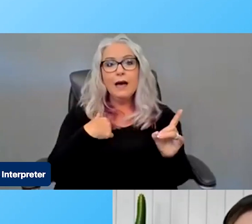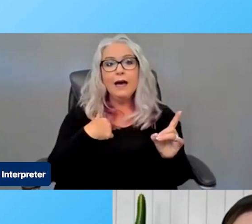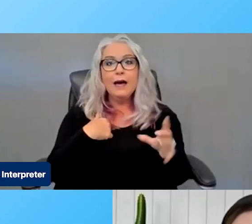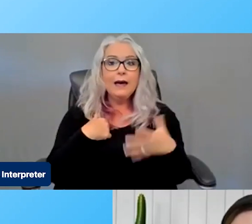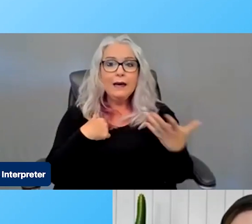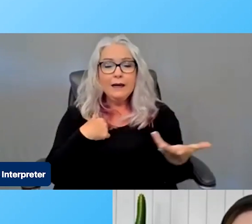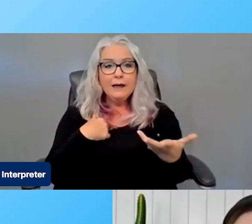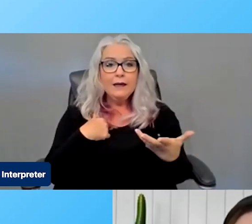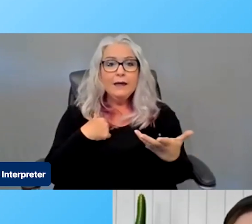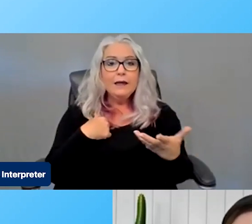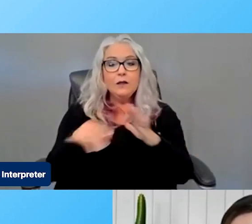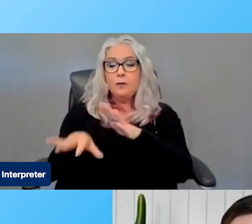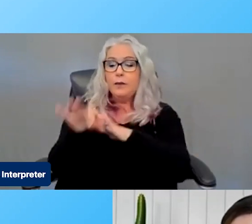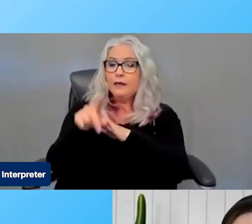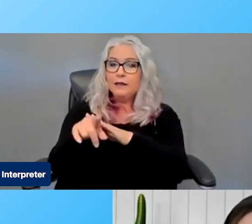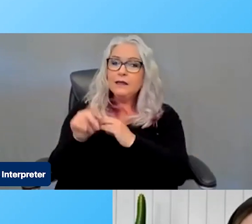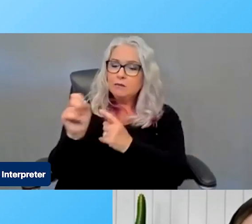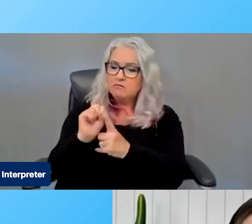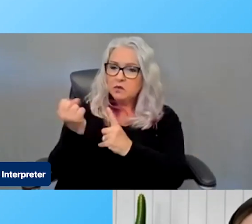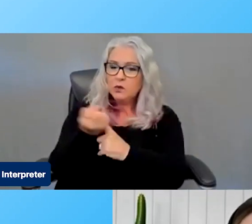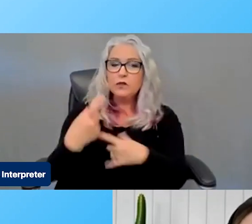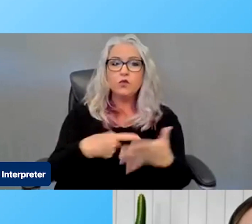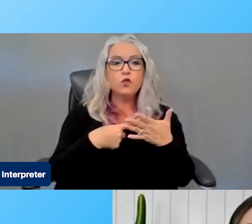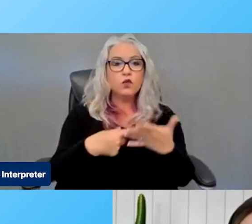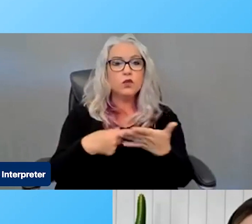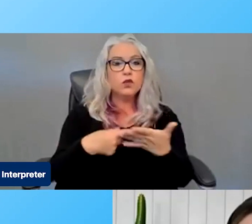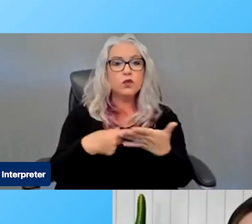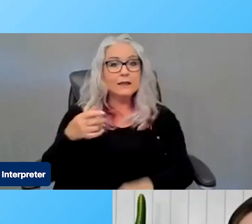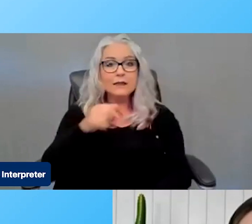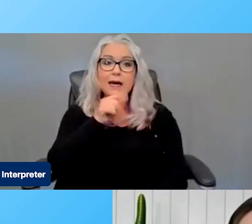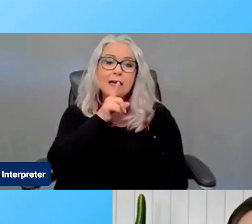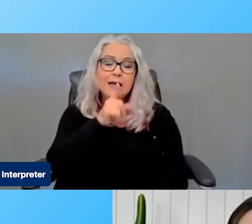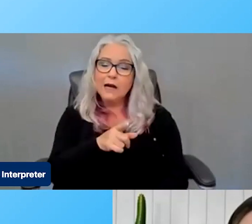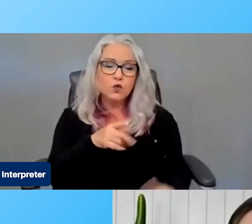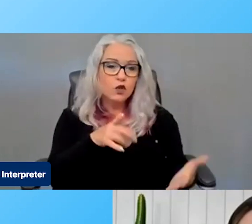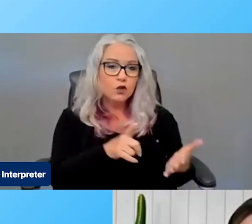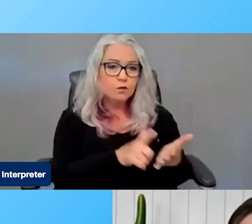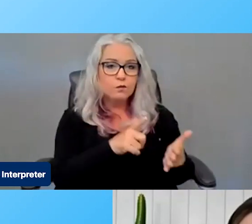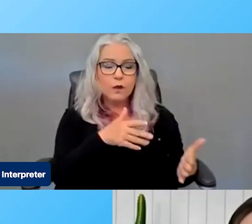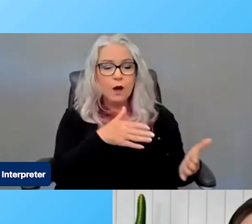with all of you that is not an actual lawsuit. But a route that lawyers can